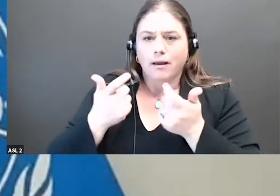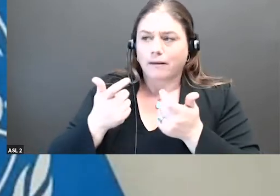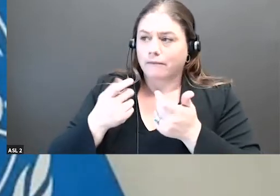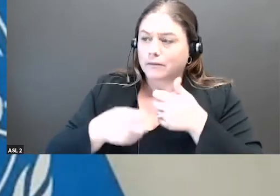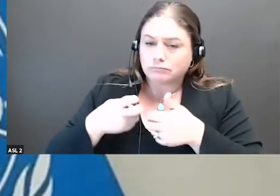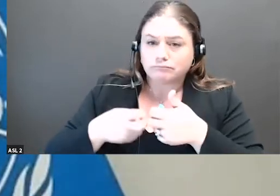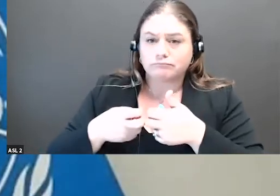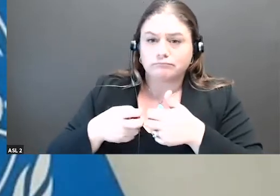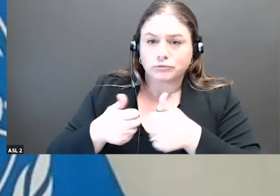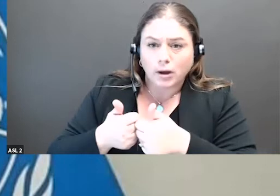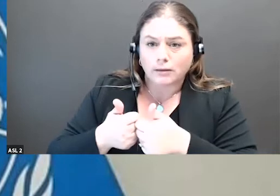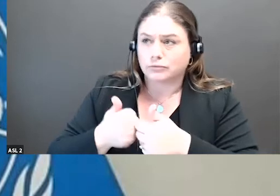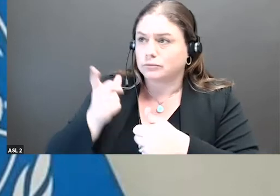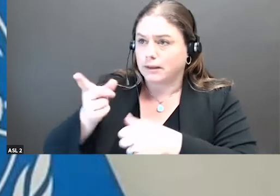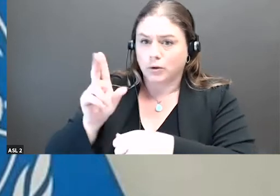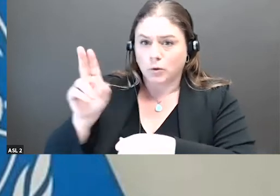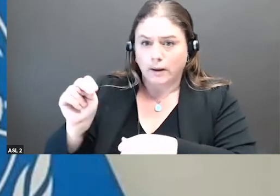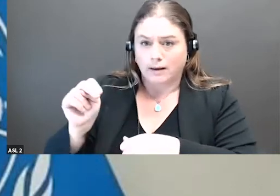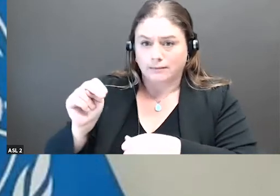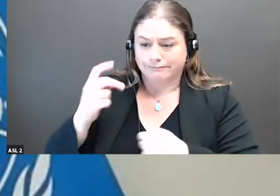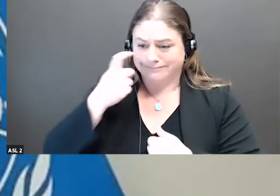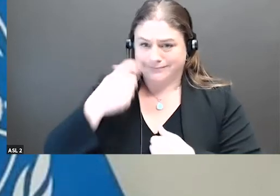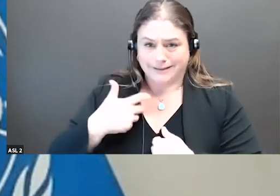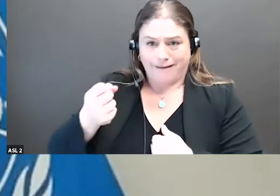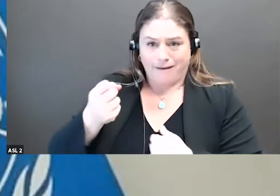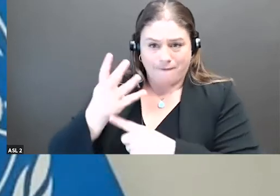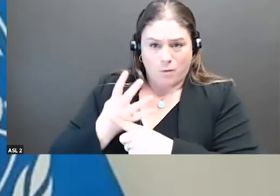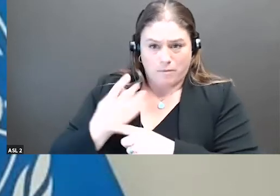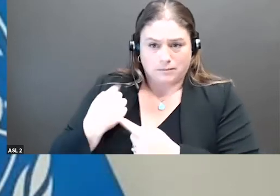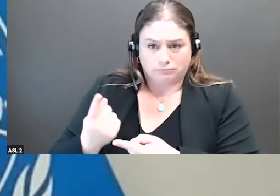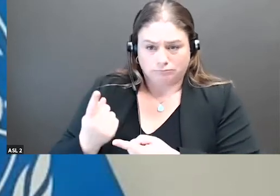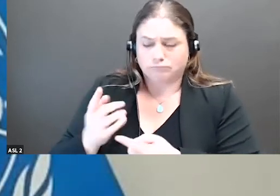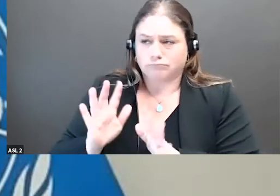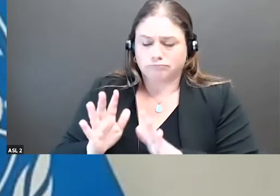here for four months. I get that. But I believe strongly that there are many countries and civil